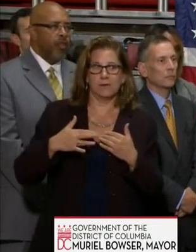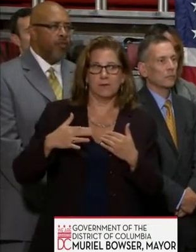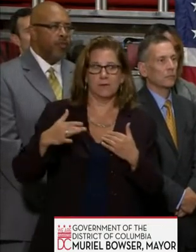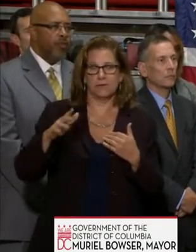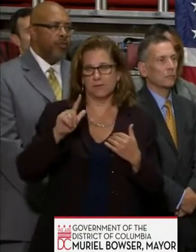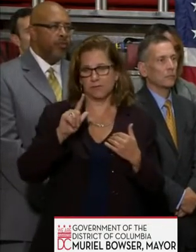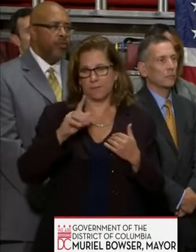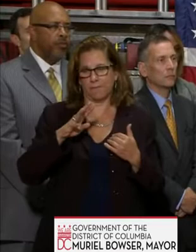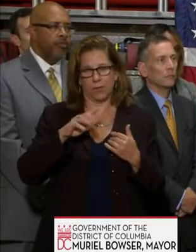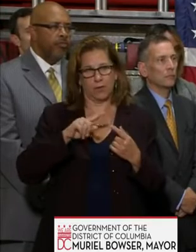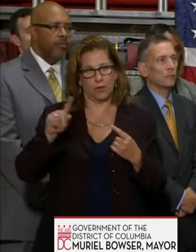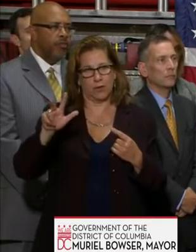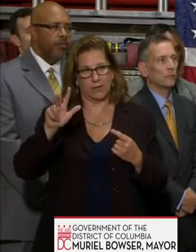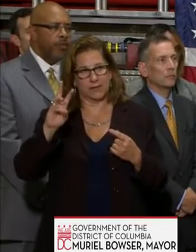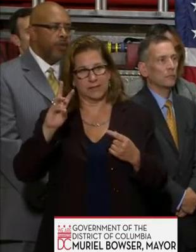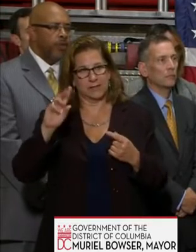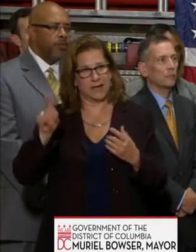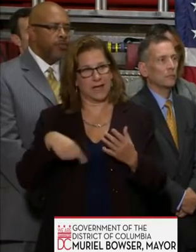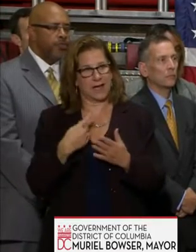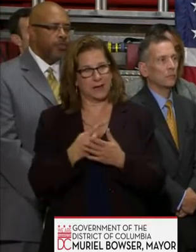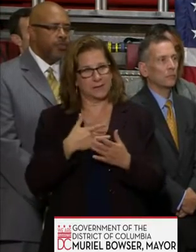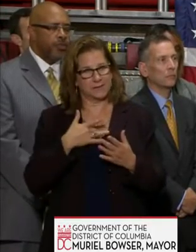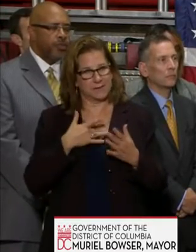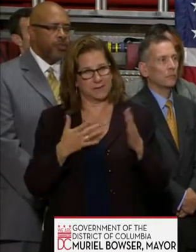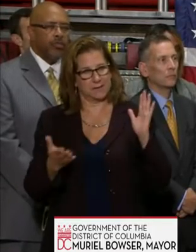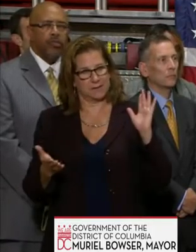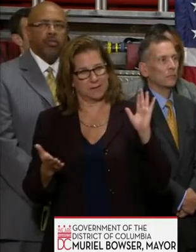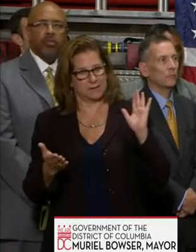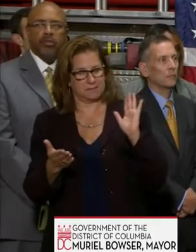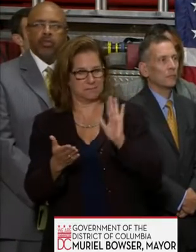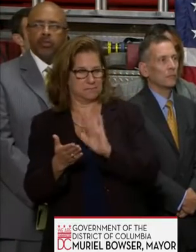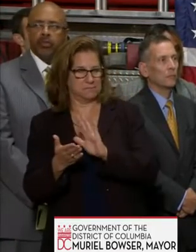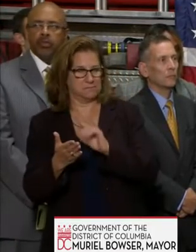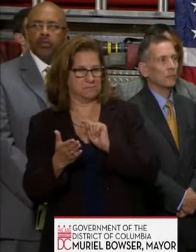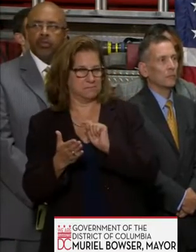ABLE TO NARROW THOSE AREAS SO THAT WE CAN BEGIN TO AGAIN TAKE